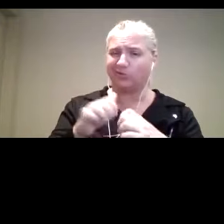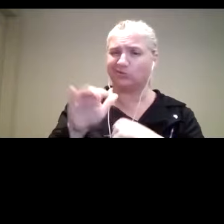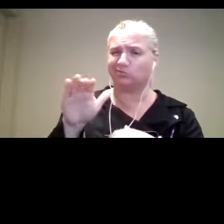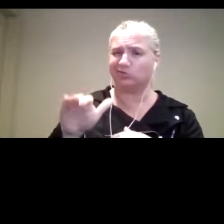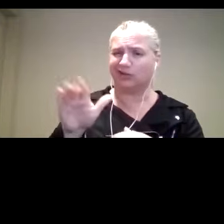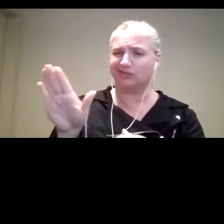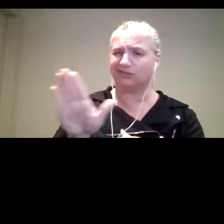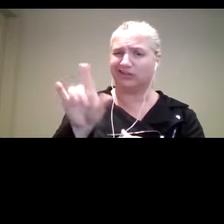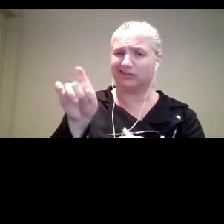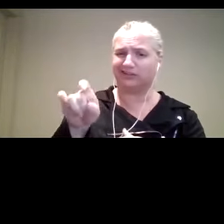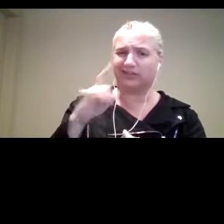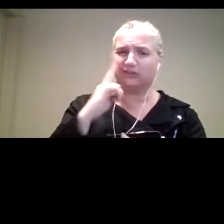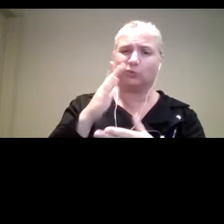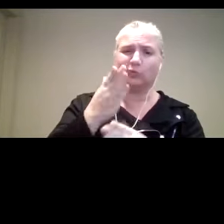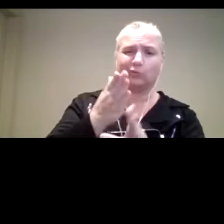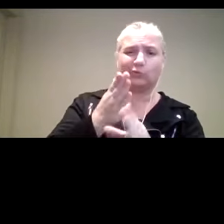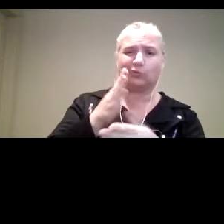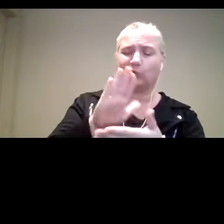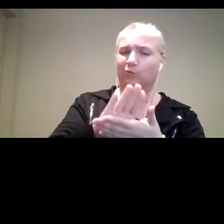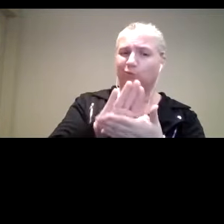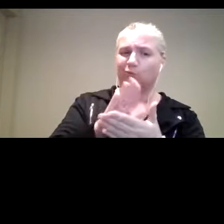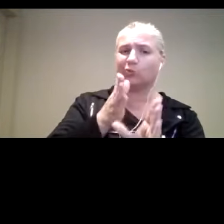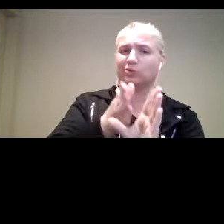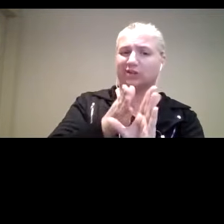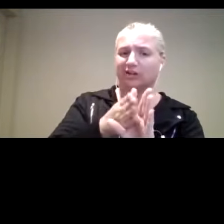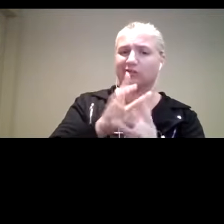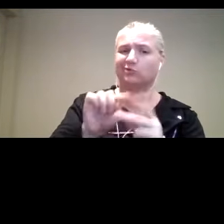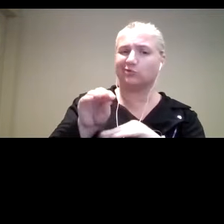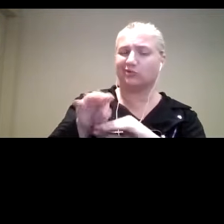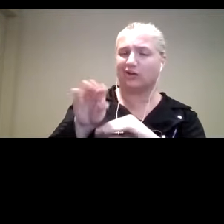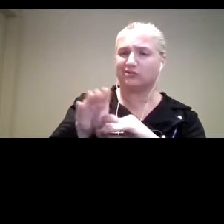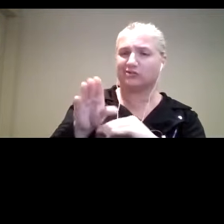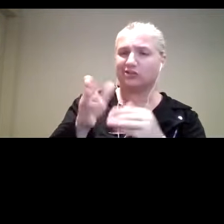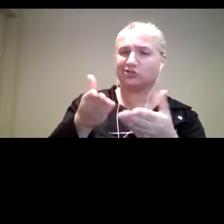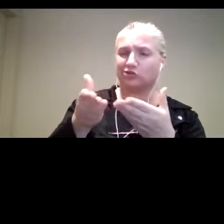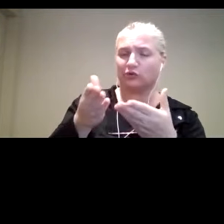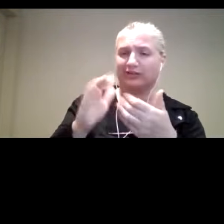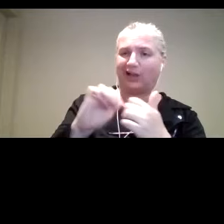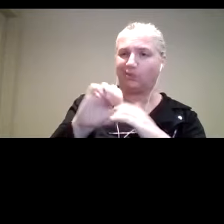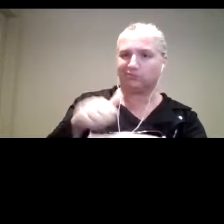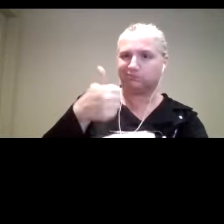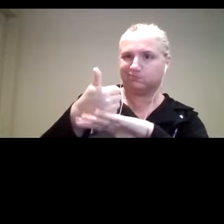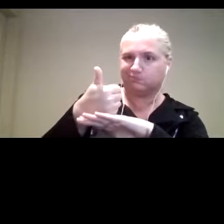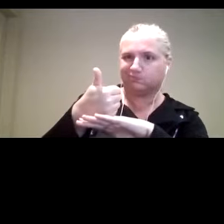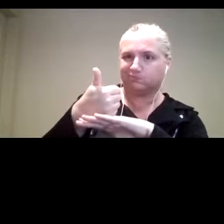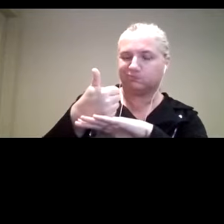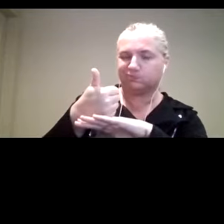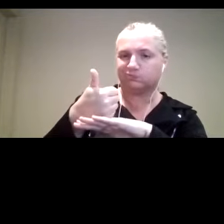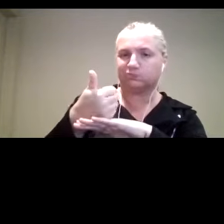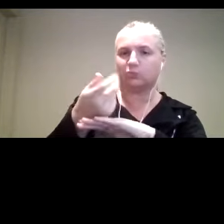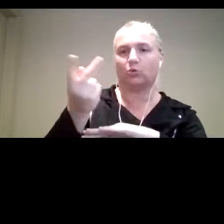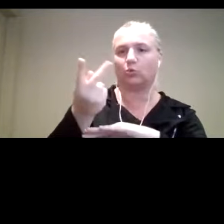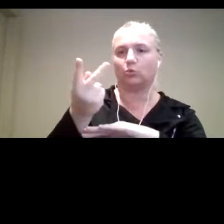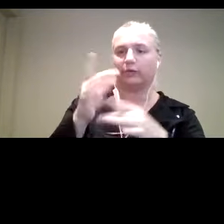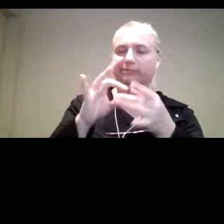or counseling school social work services established? Those two things kinda go together. What are the conditions